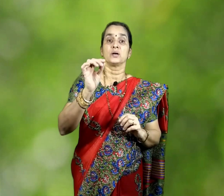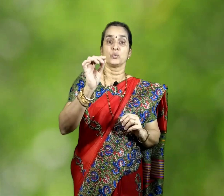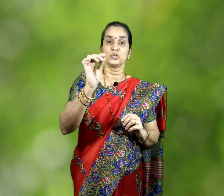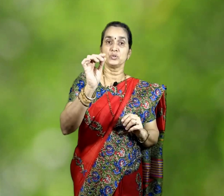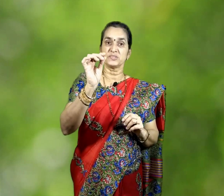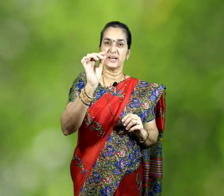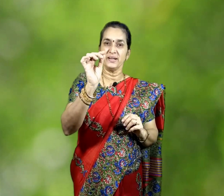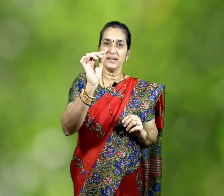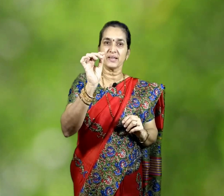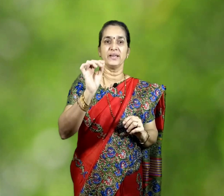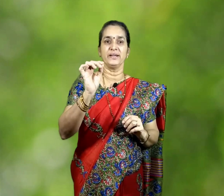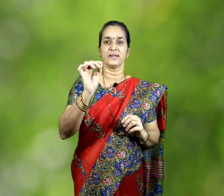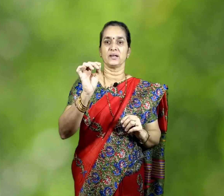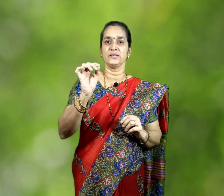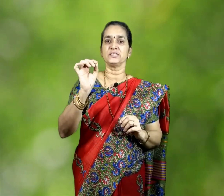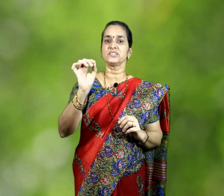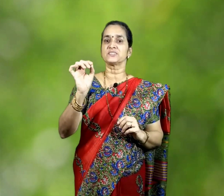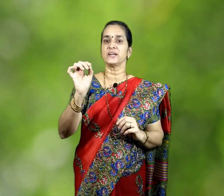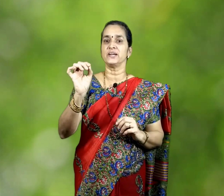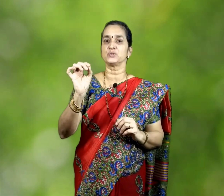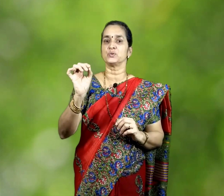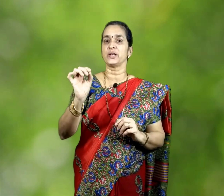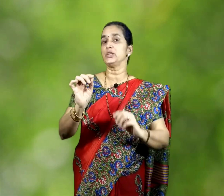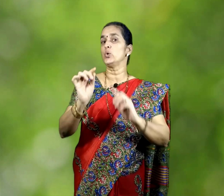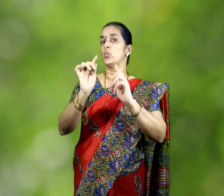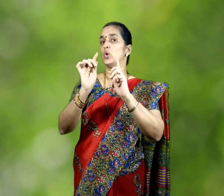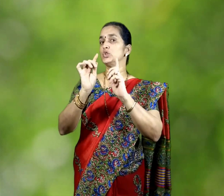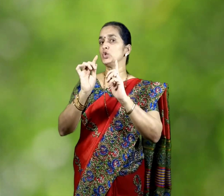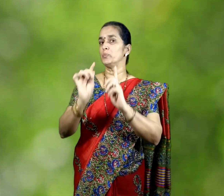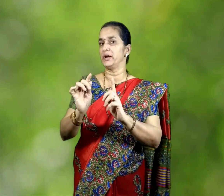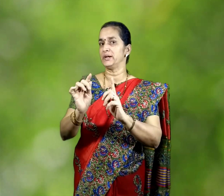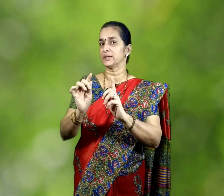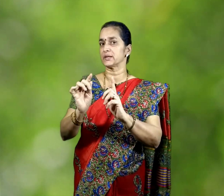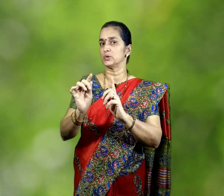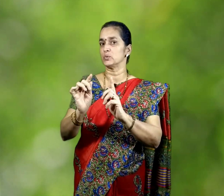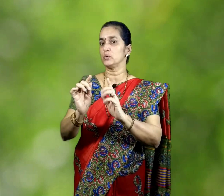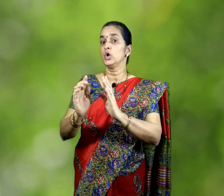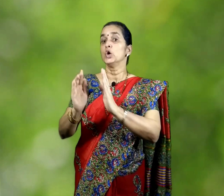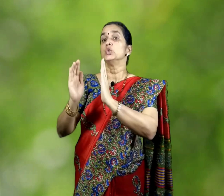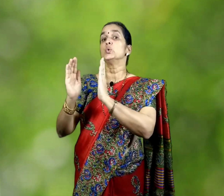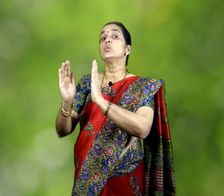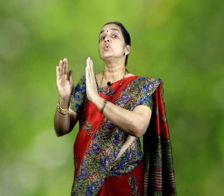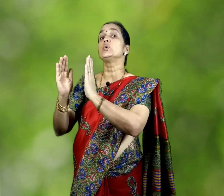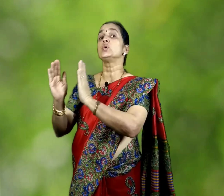A small insect(tick) is responsible for the spreading of disease which is so tiny